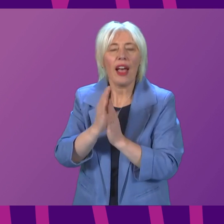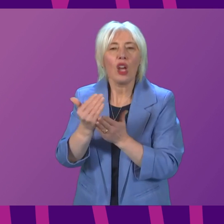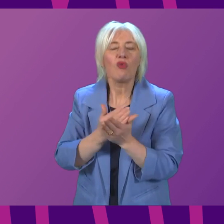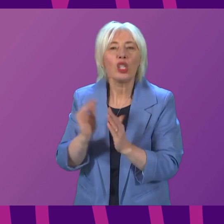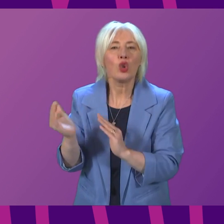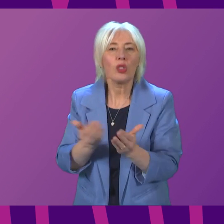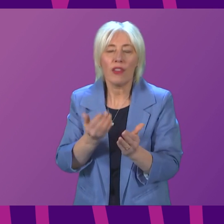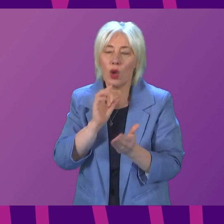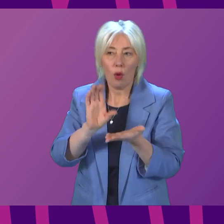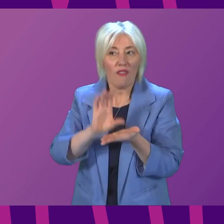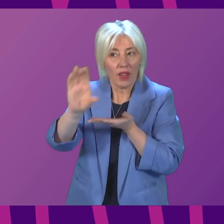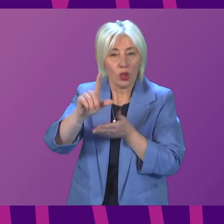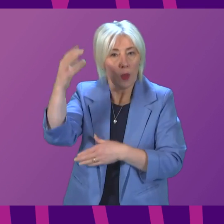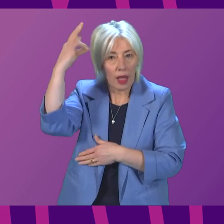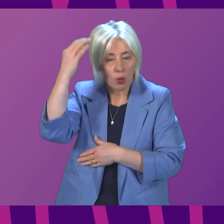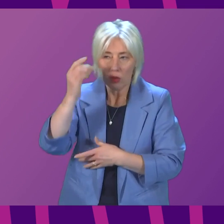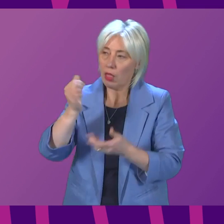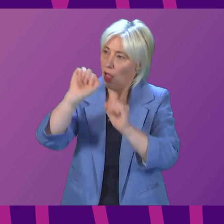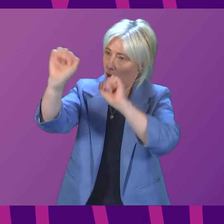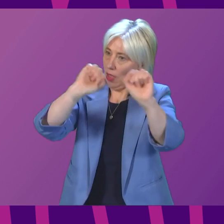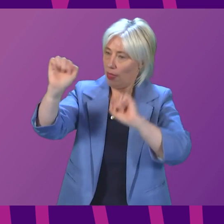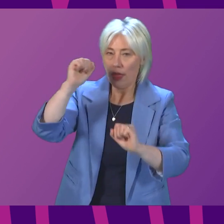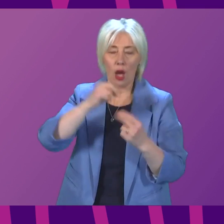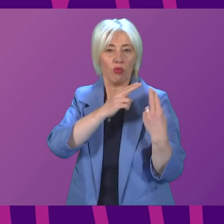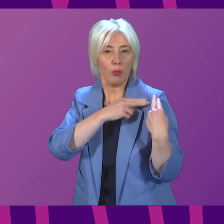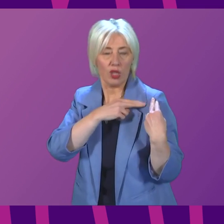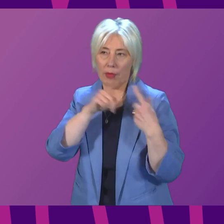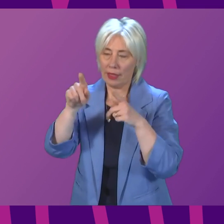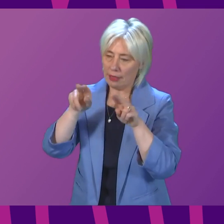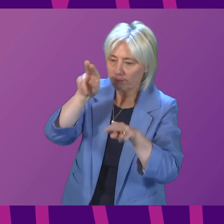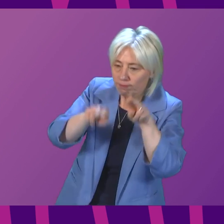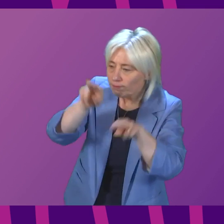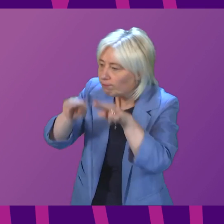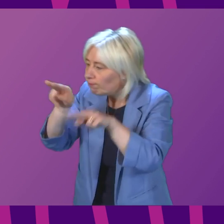local authorities with the money and it is their responsibility to assess the spaces in schools.